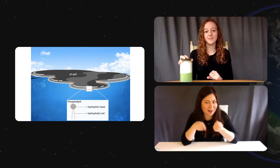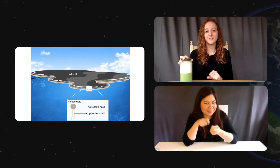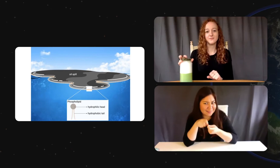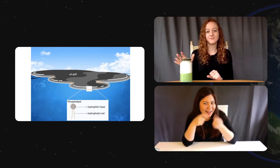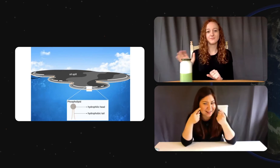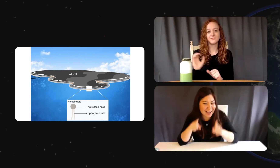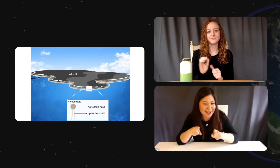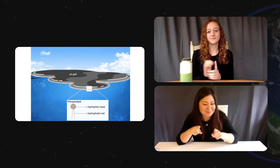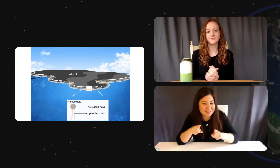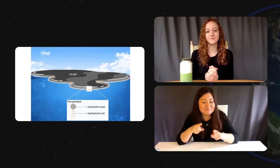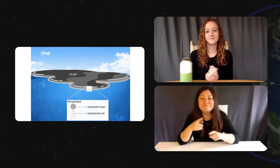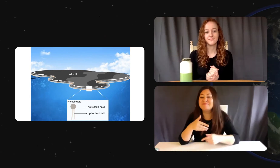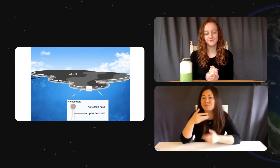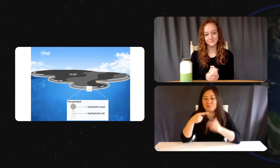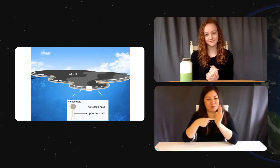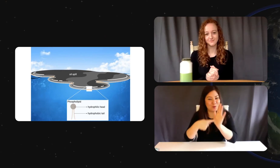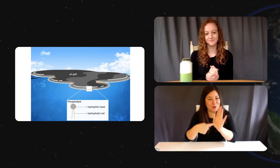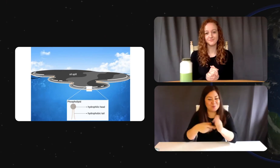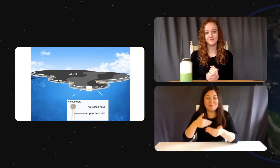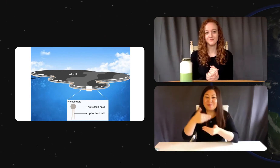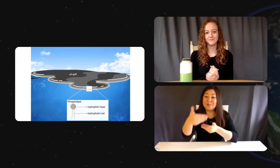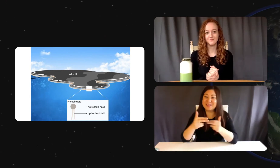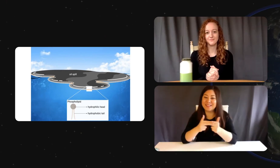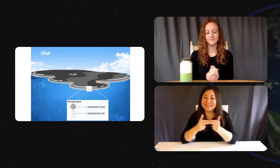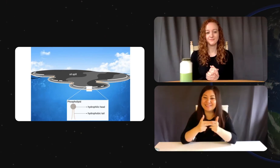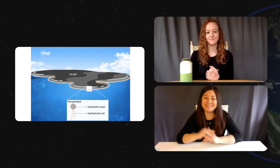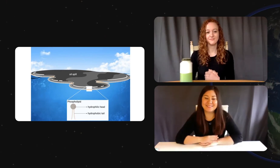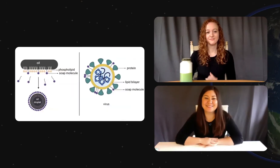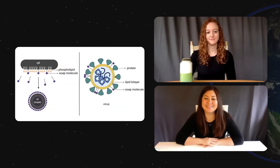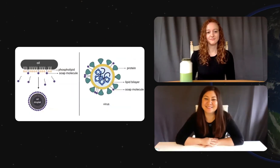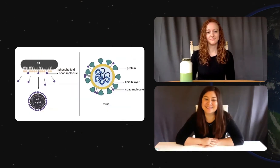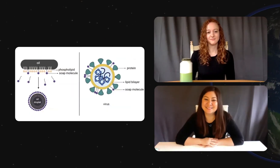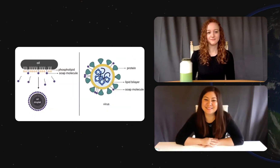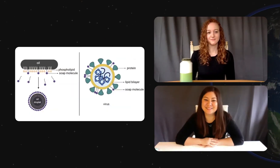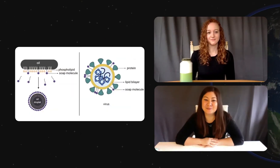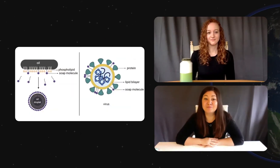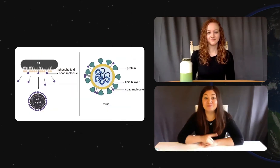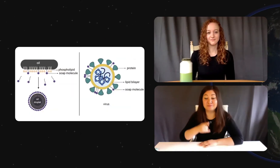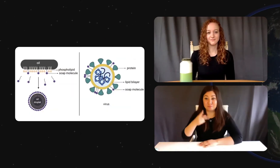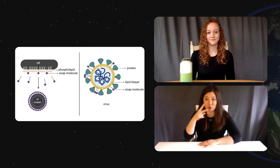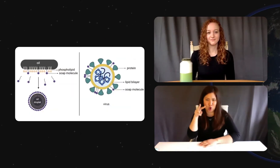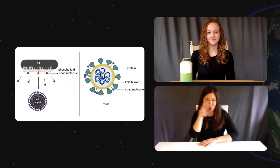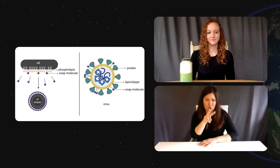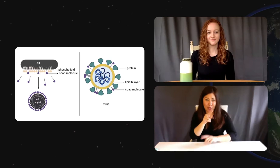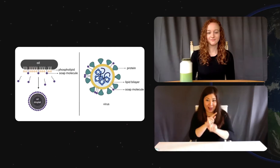What's going on here exactly?